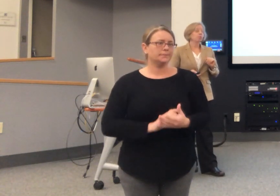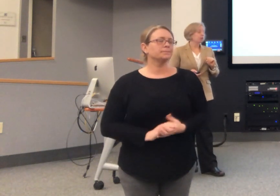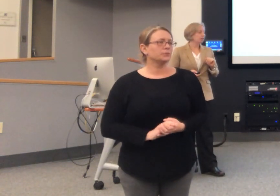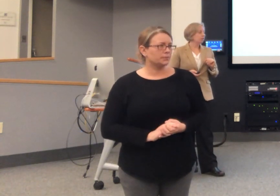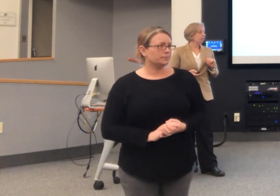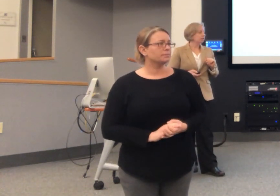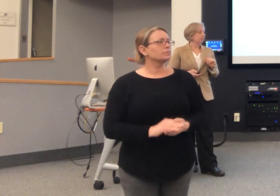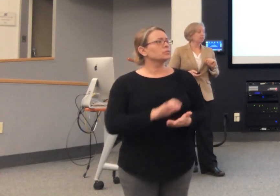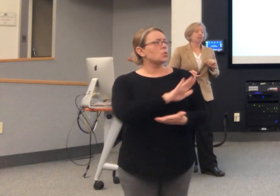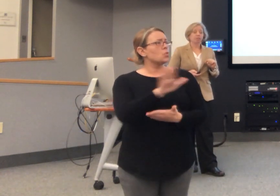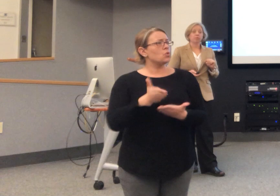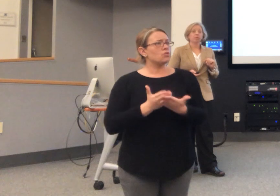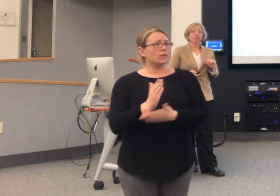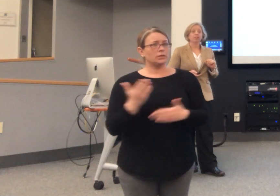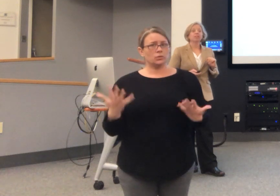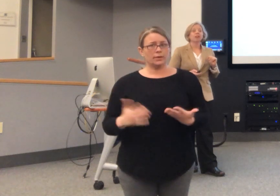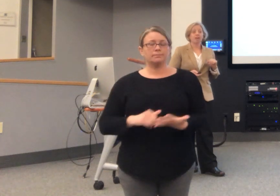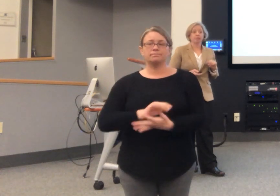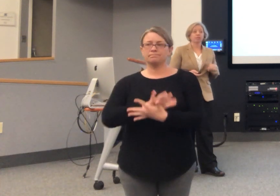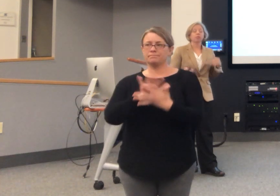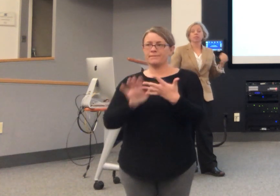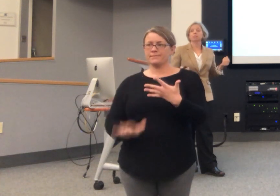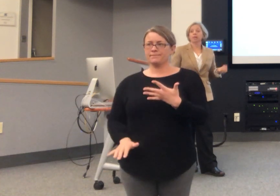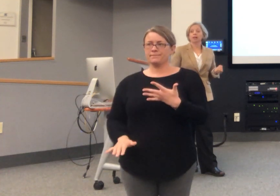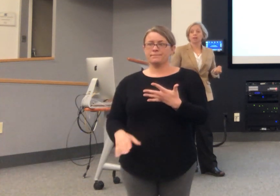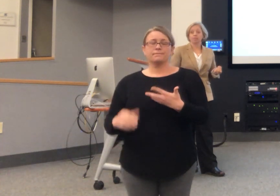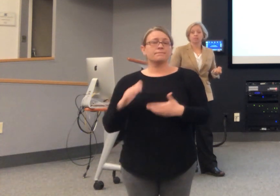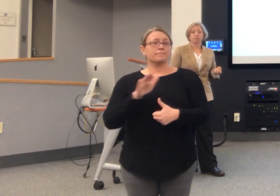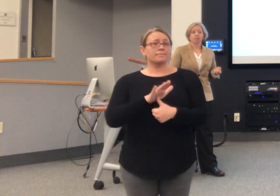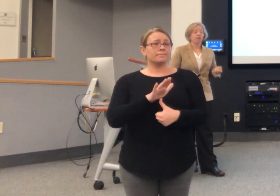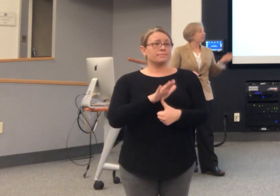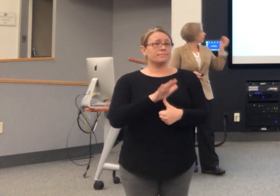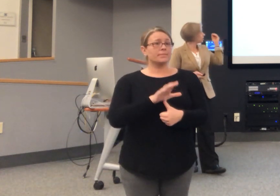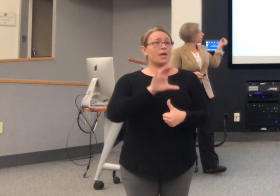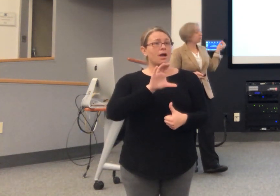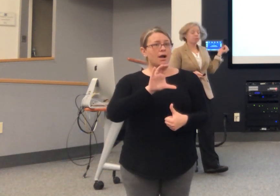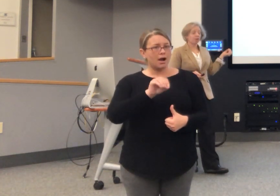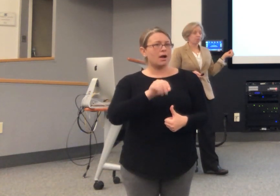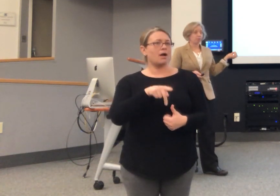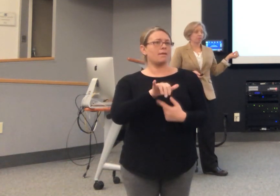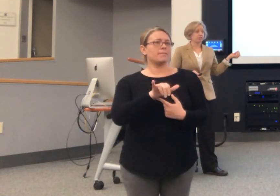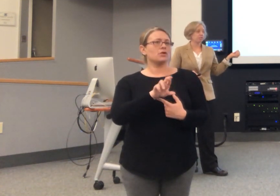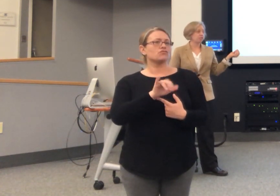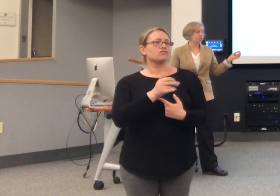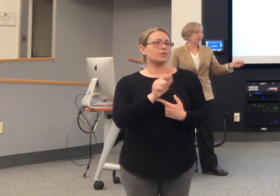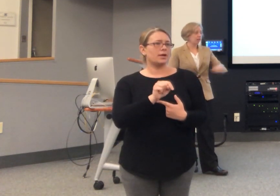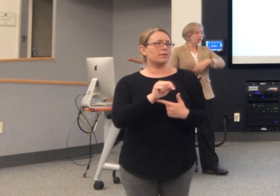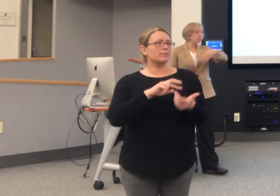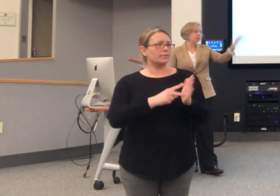Number one, it's in the name, right? Copy, the right to make copies. That I can take my PowerPoint presentation today,